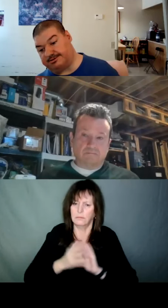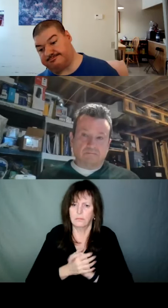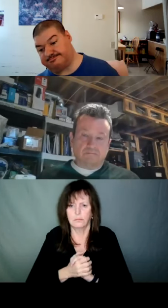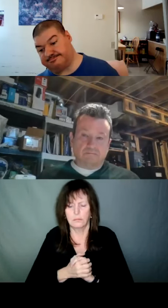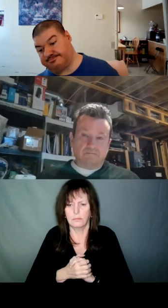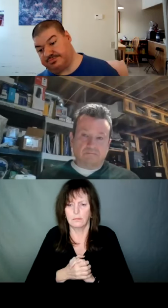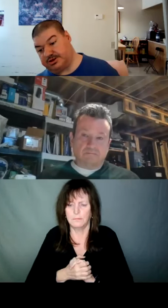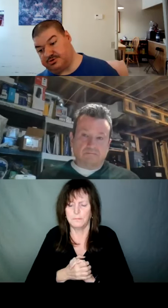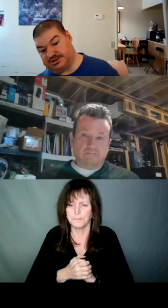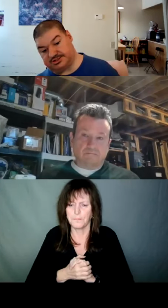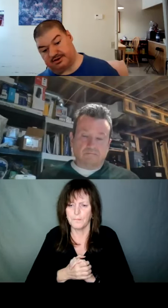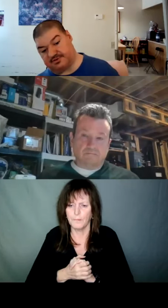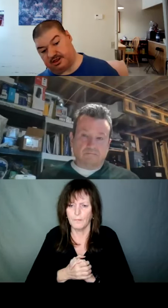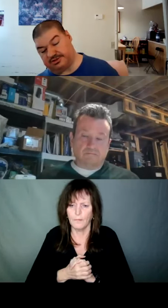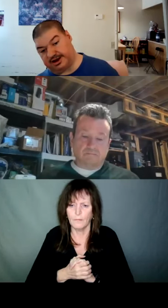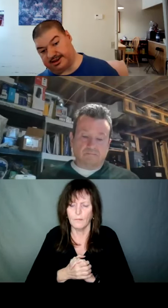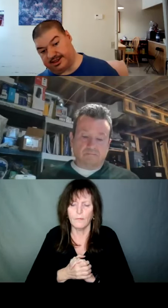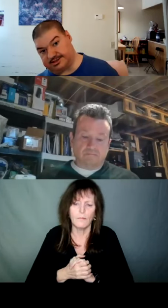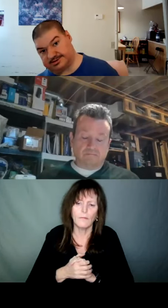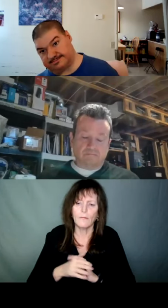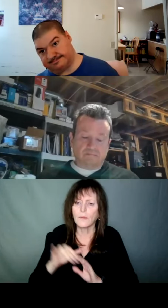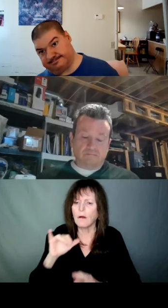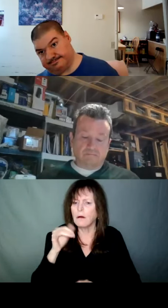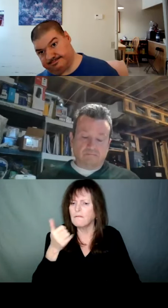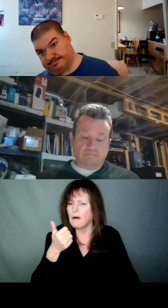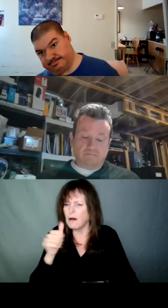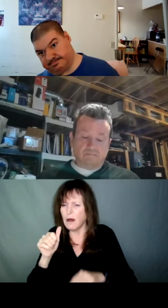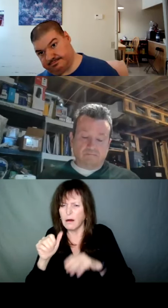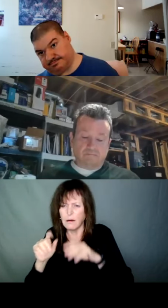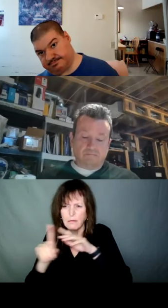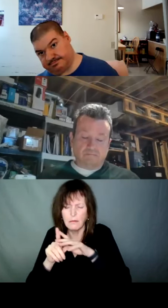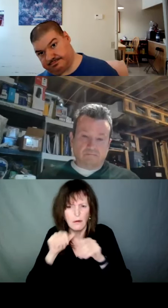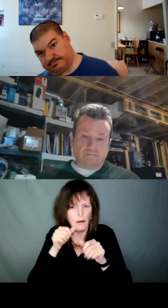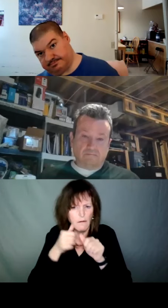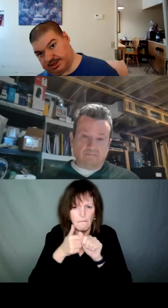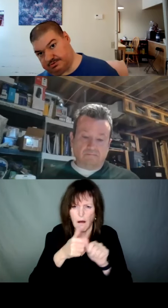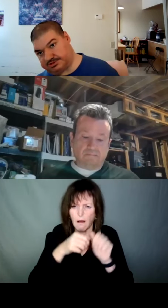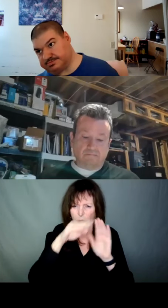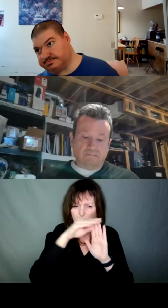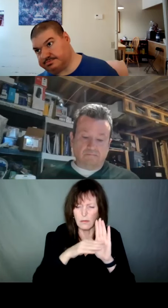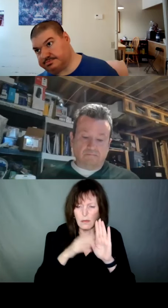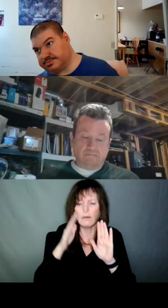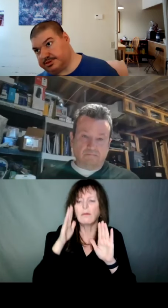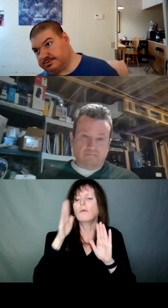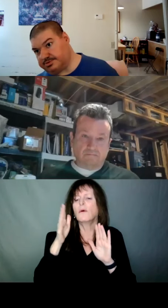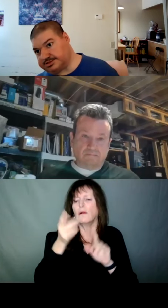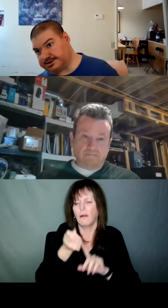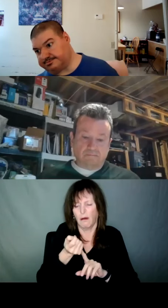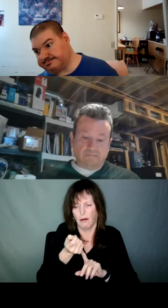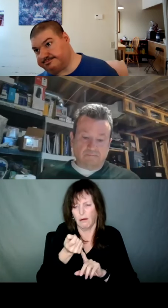that everyone will feel heard and respected . However, we reserve the right to remove anyone from the webinar